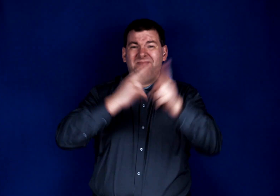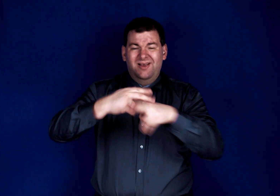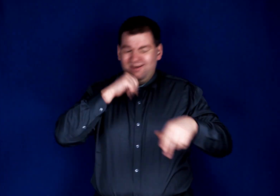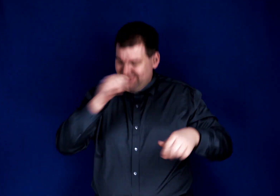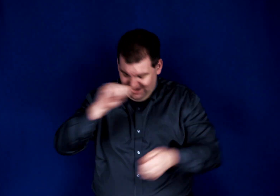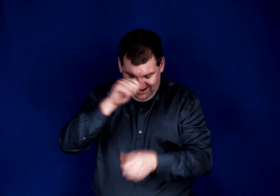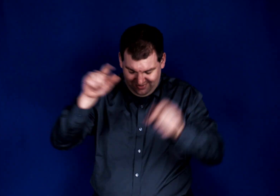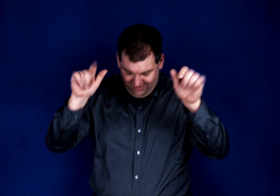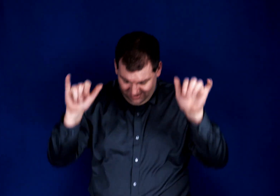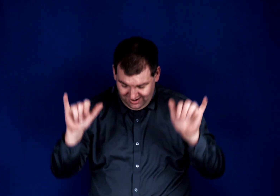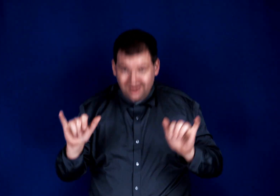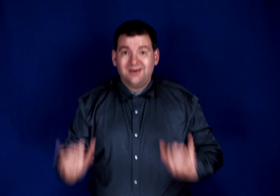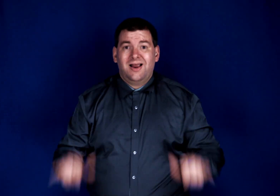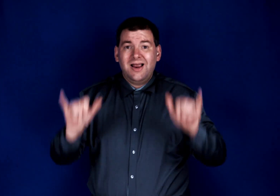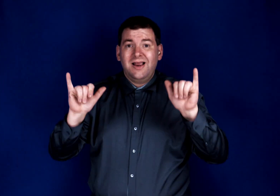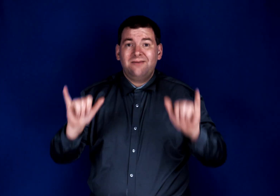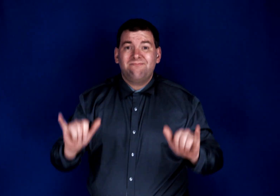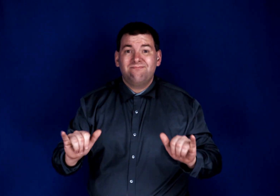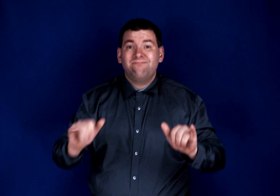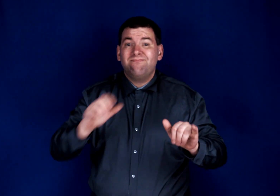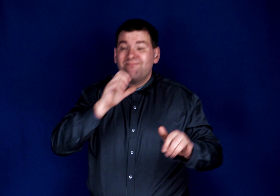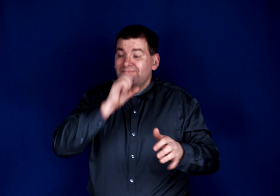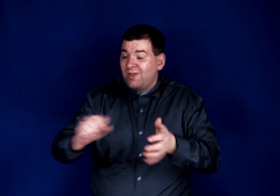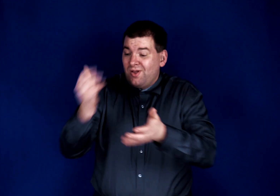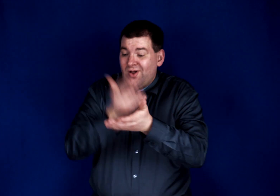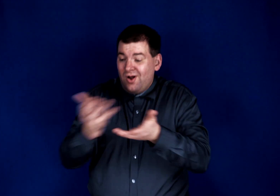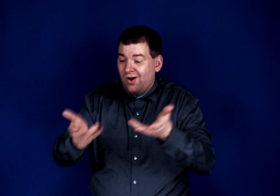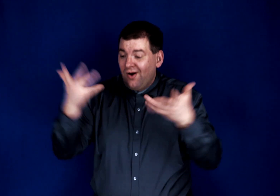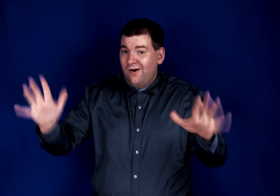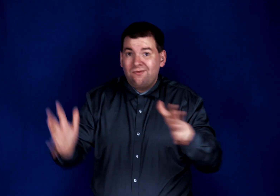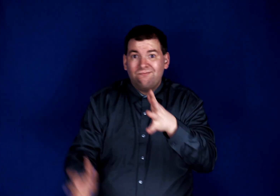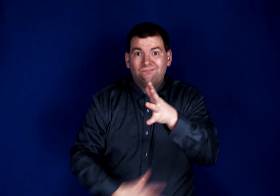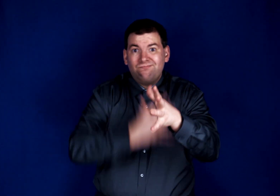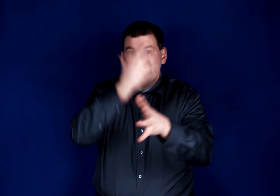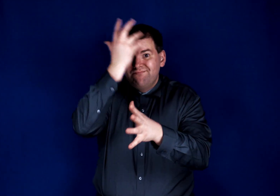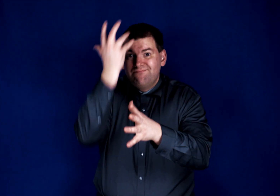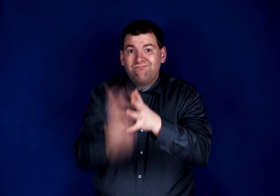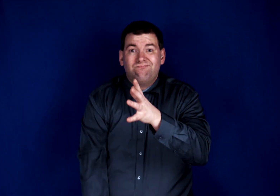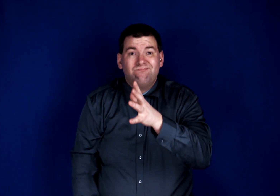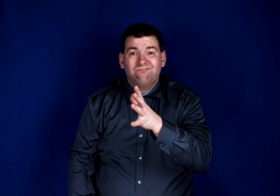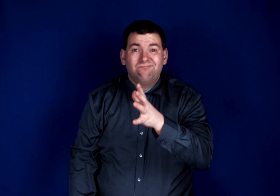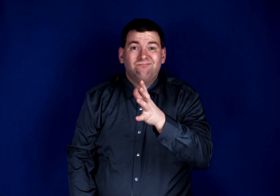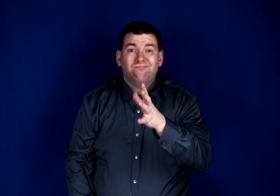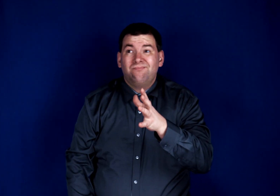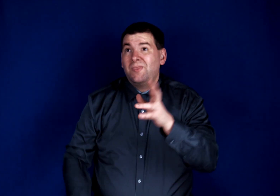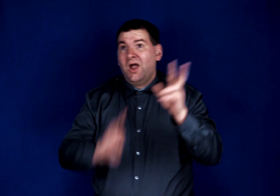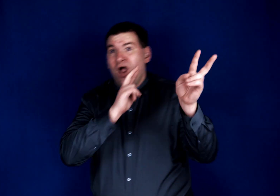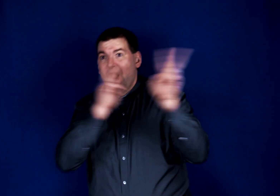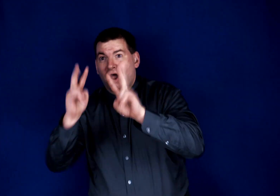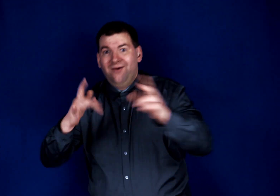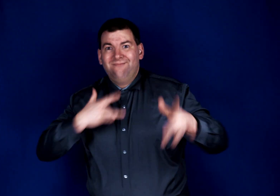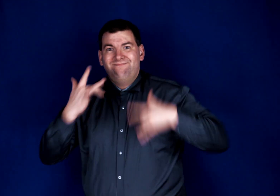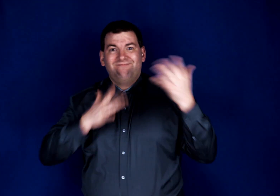I'm not the same. Old things have passed away, behold all things